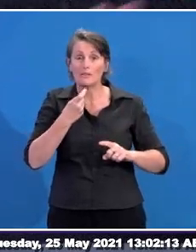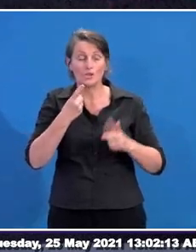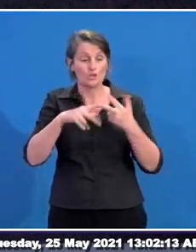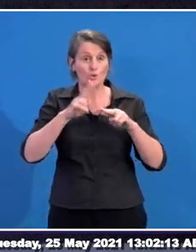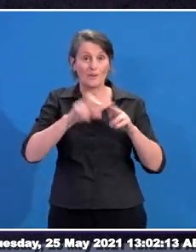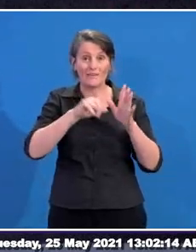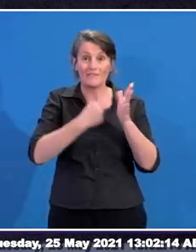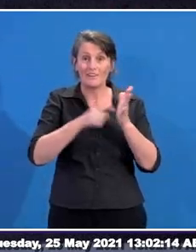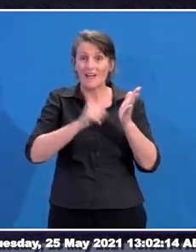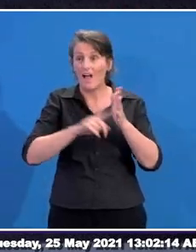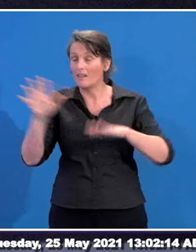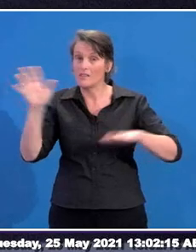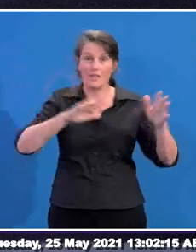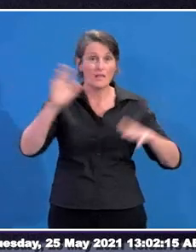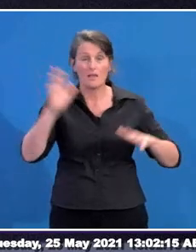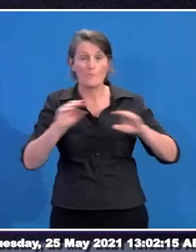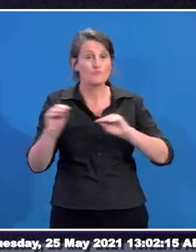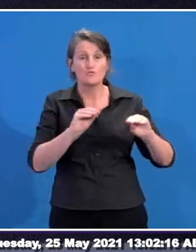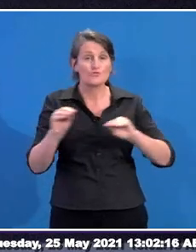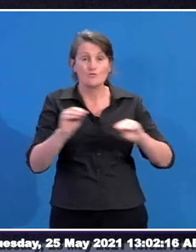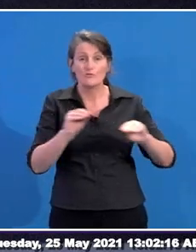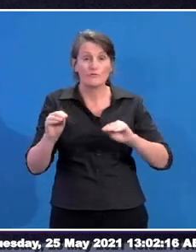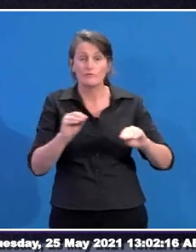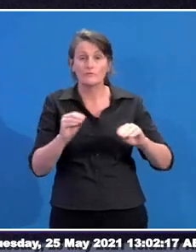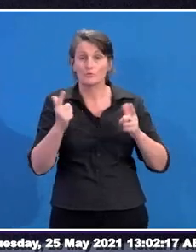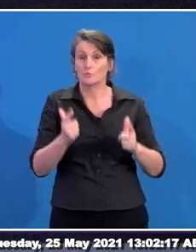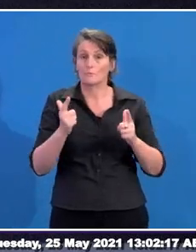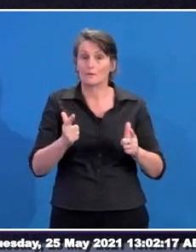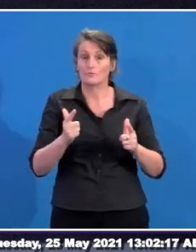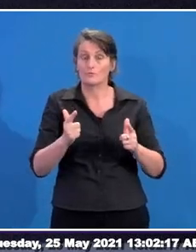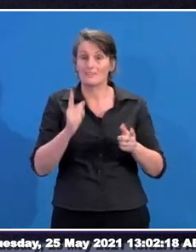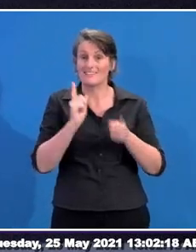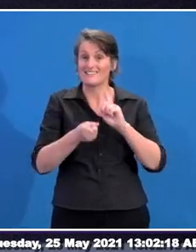his body, as he does when he is having a behaviour, he could cause serious injury.